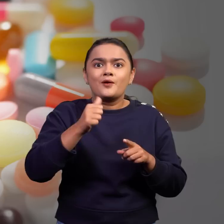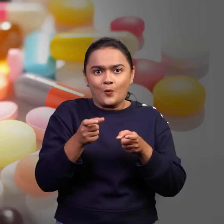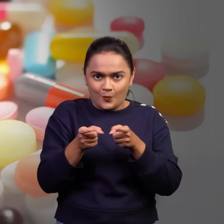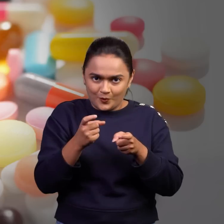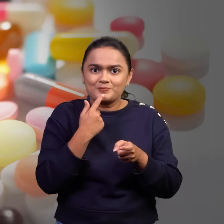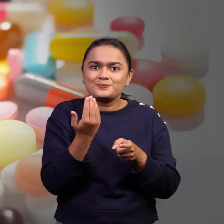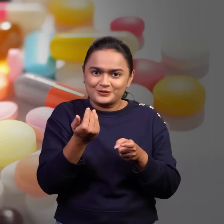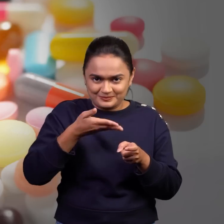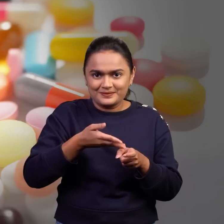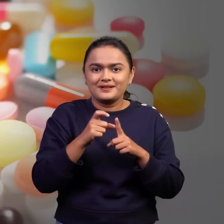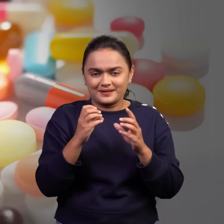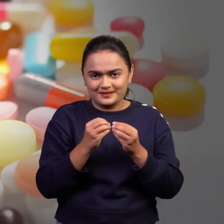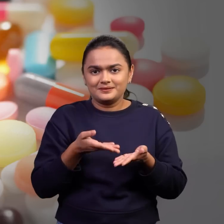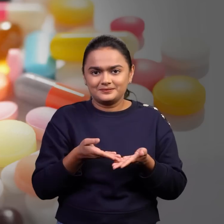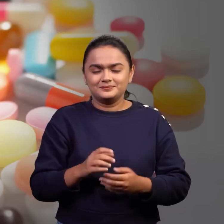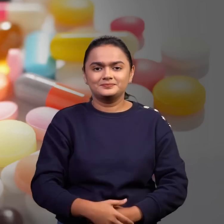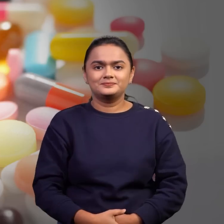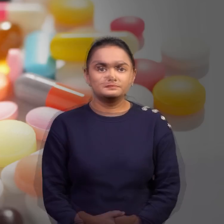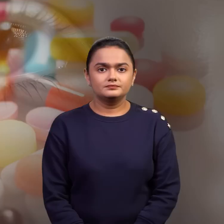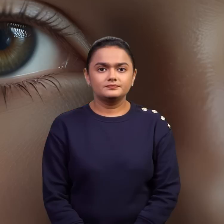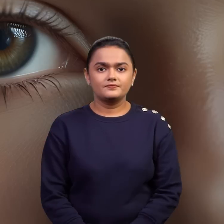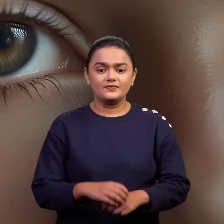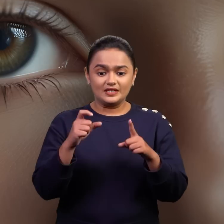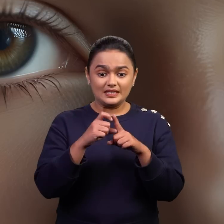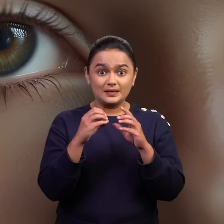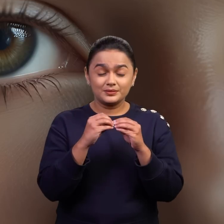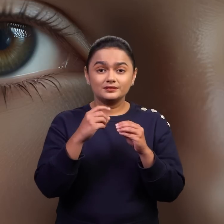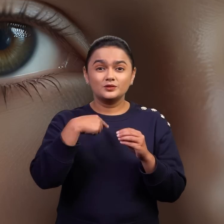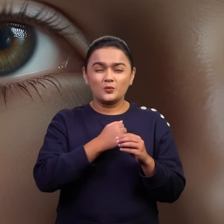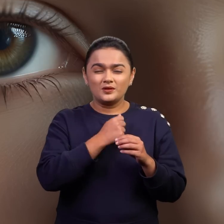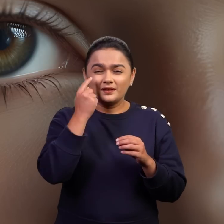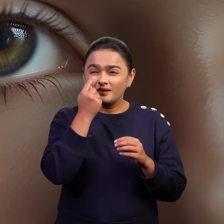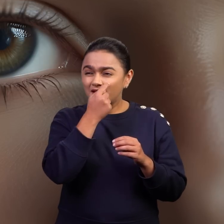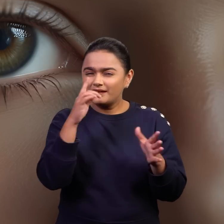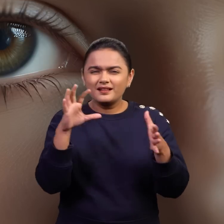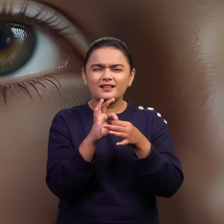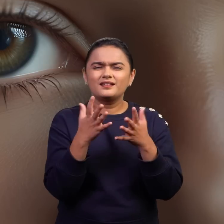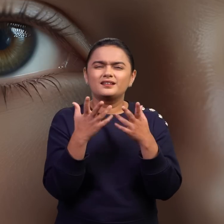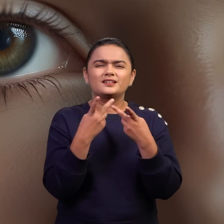Medications will definitely control your diabetes. Diabetes doesn't affects the vision.